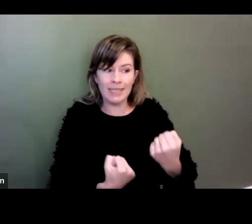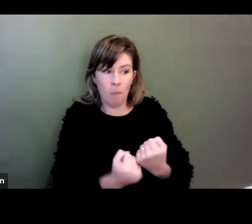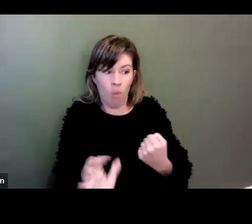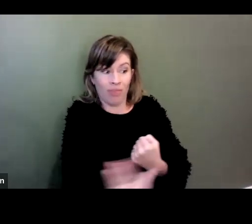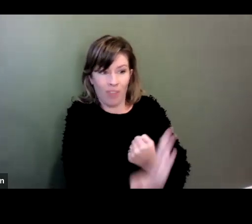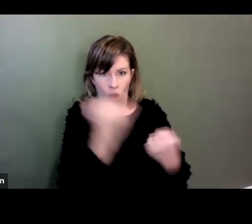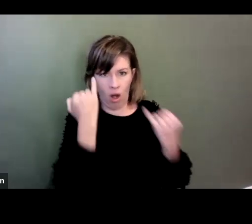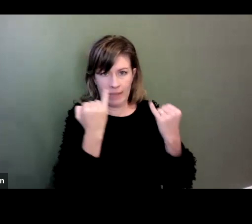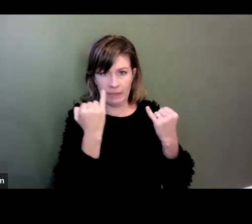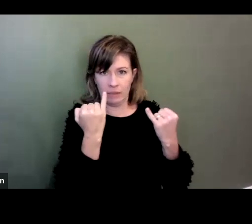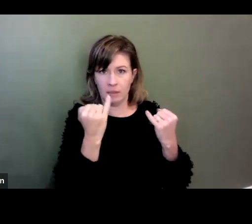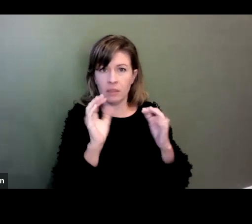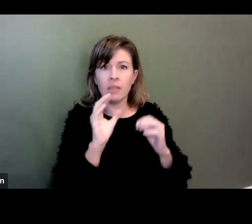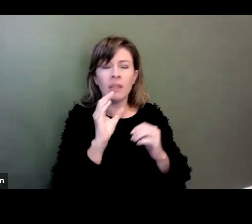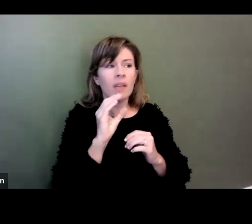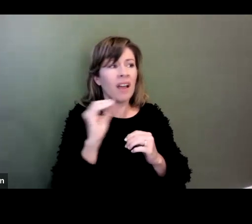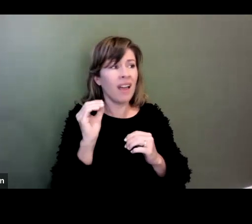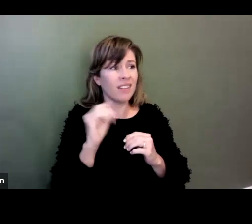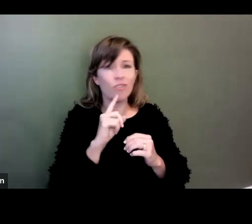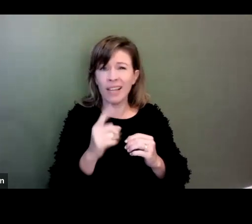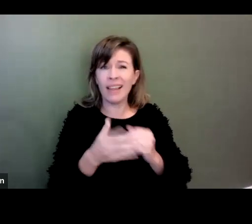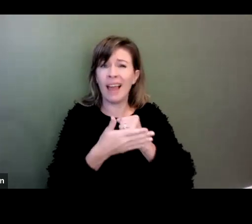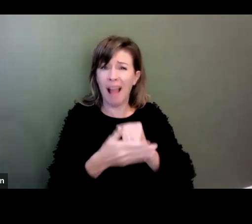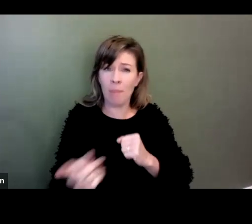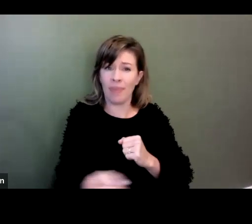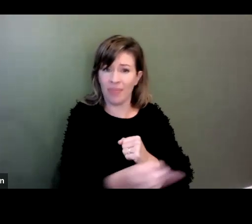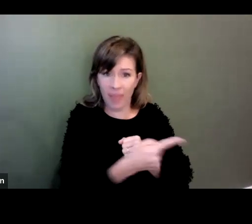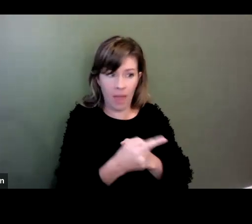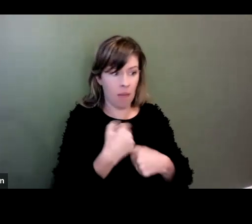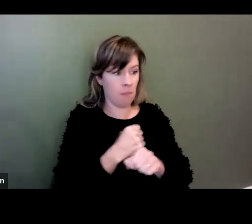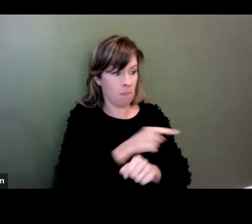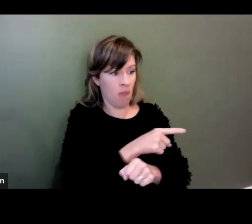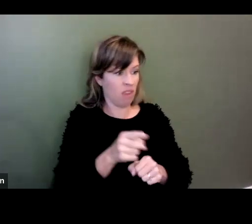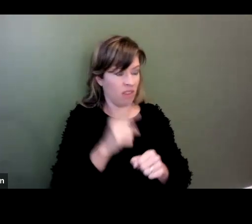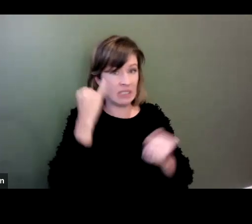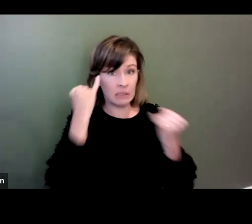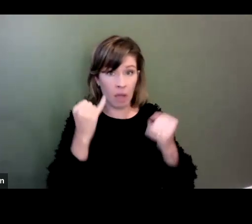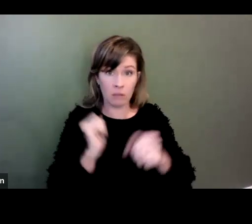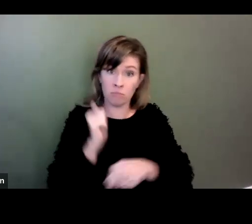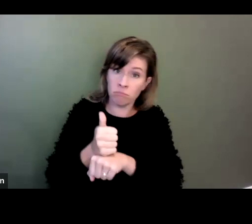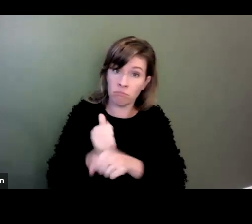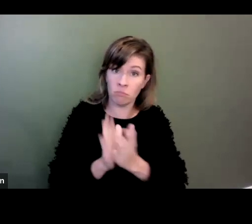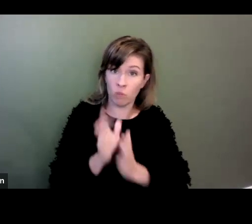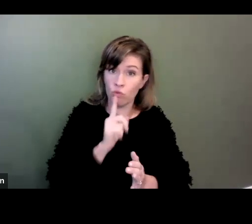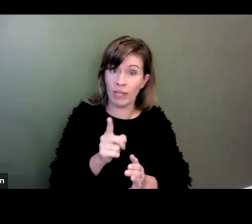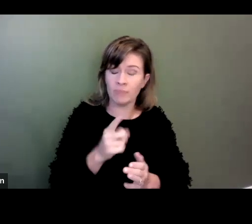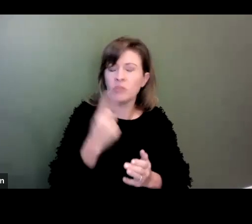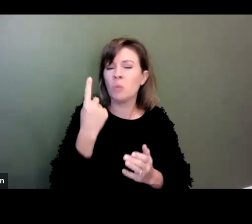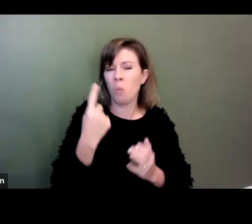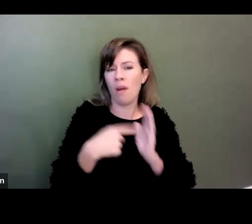their ideas. And also to help them actualize these ideas. So the two big things they've been thinking about right now